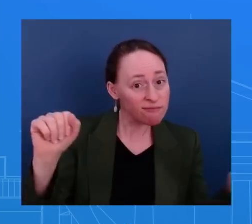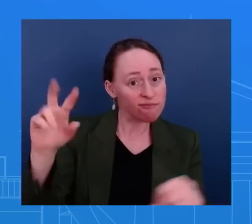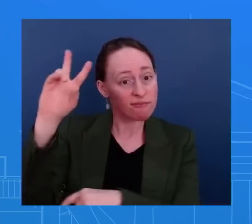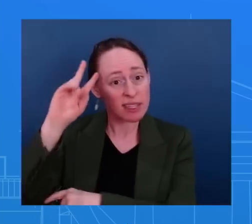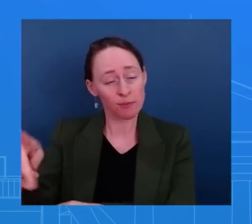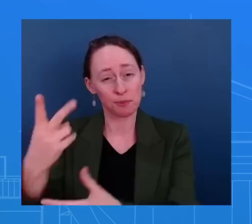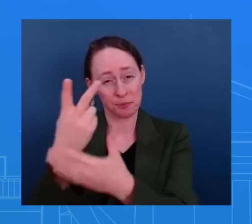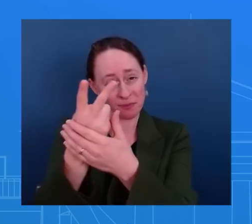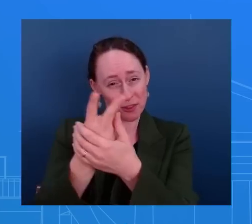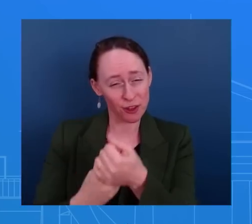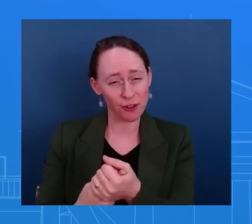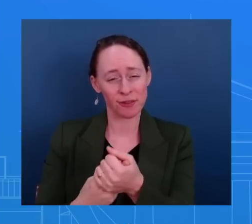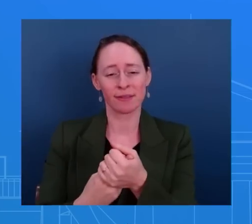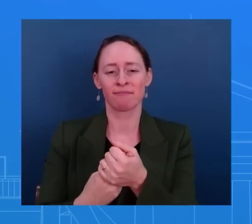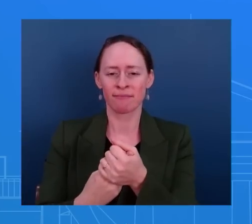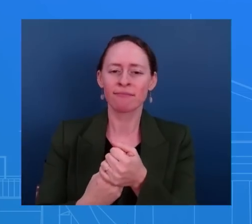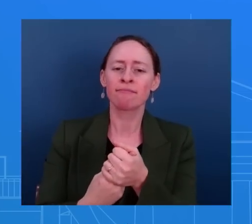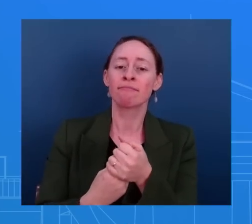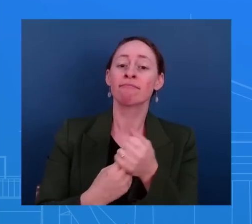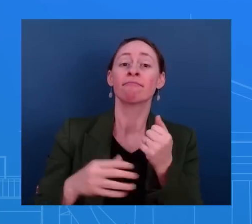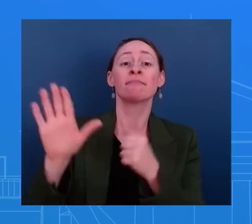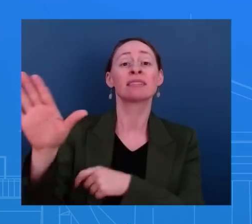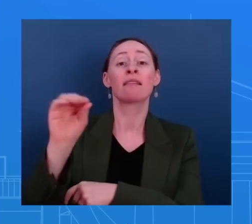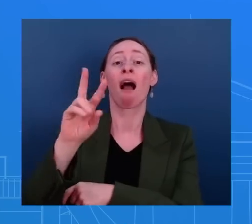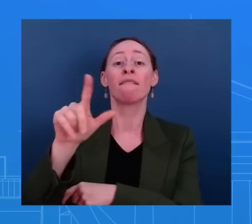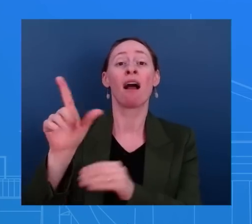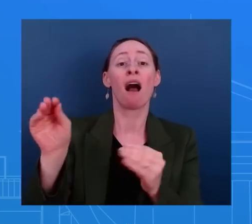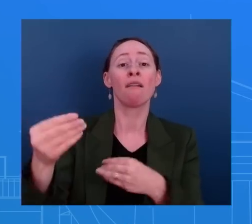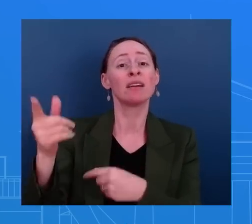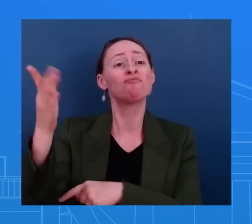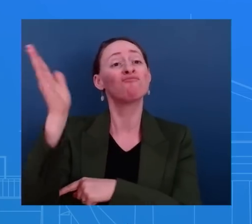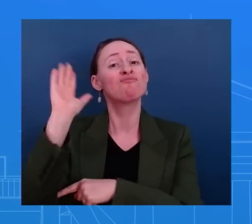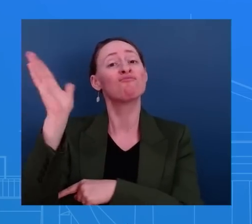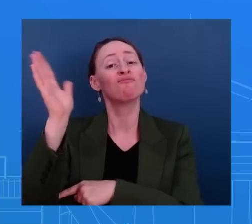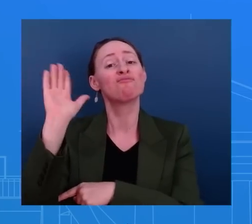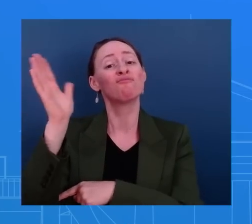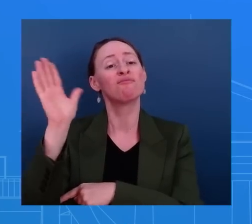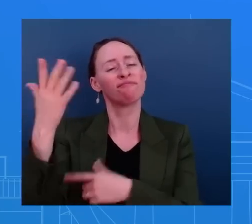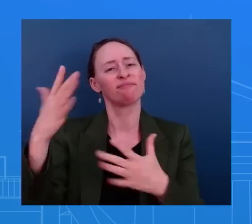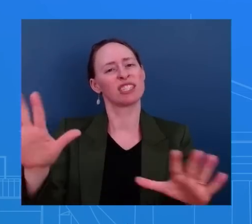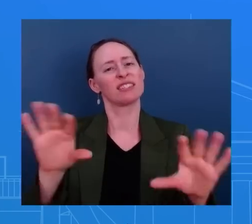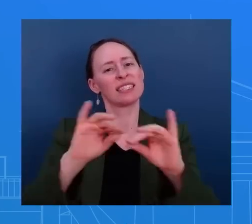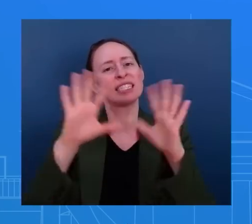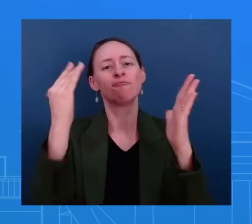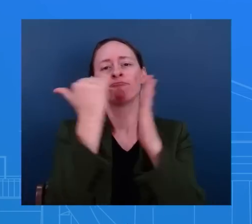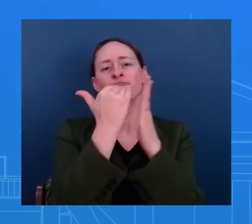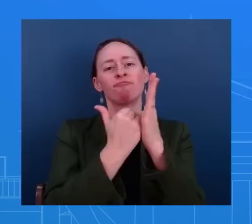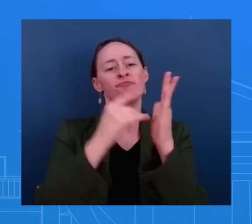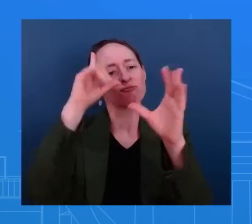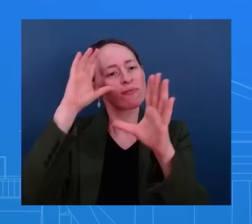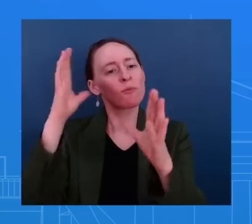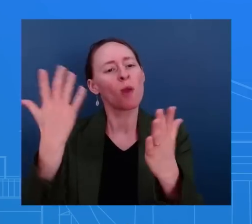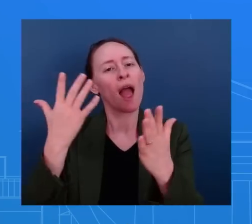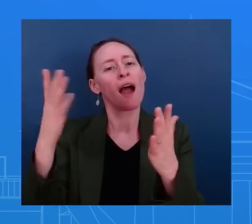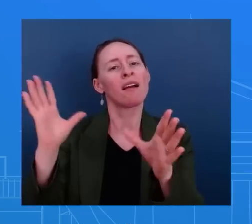very clearly how he saw his presidency. The Press: Any update on when we'll see him do a campaign event for Harris? Ms. Jean-Pierre: I have no update for you from here.